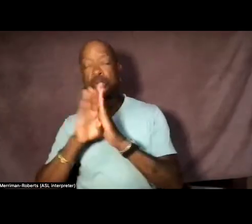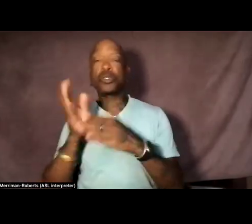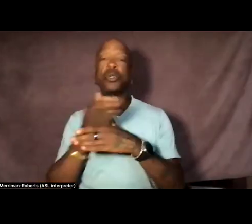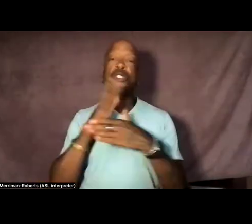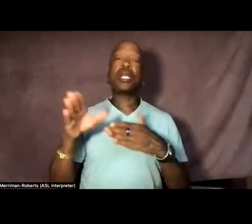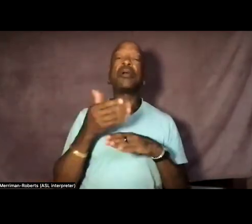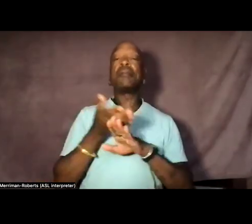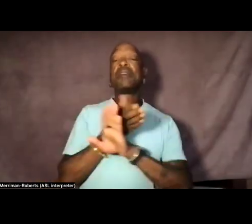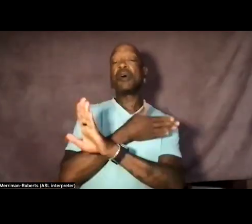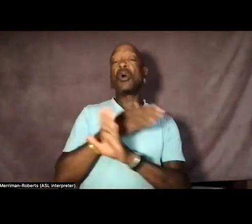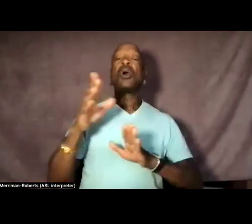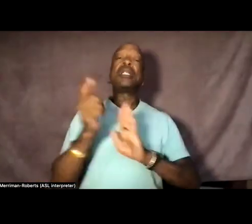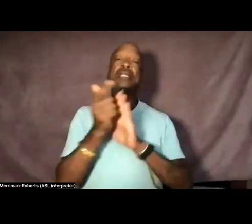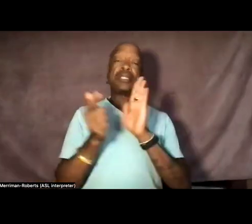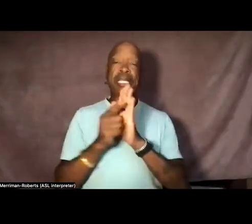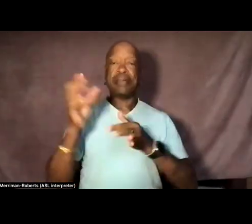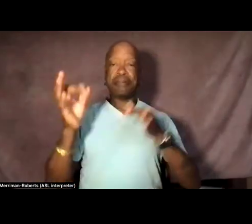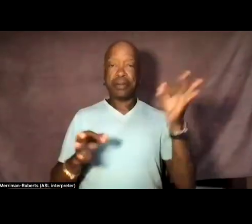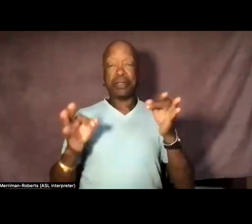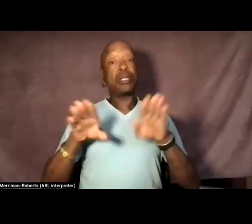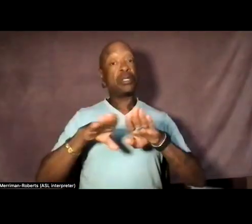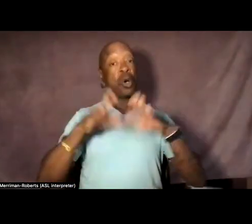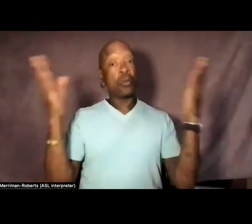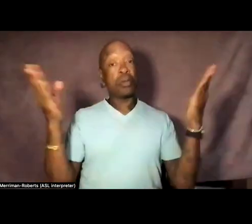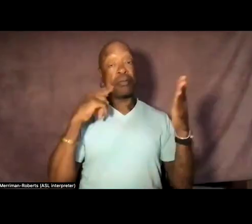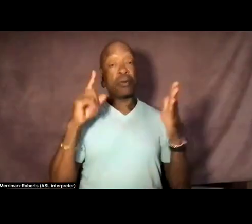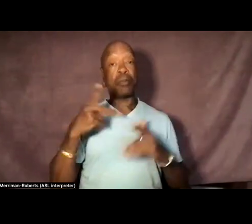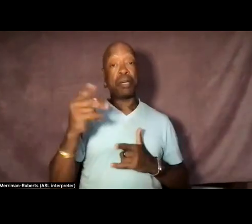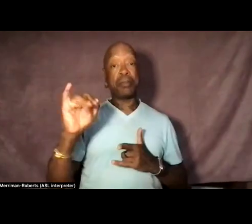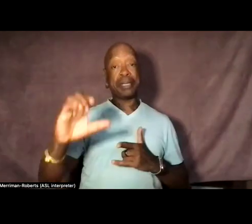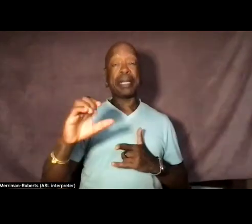that are open to the public and this is for folks who are working to prevent Mask bans in their